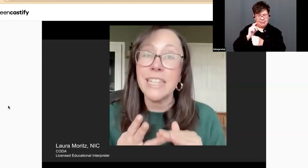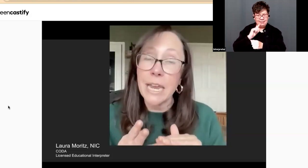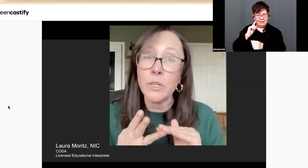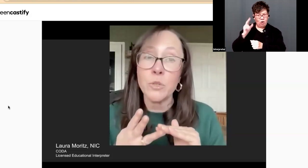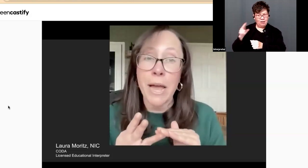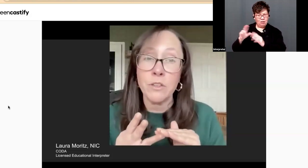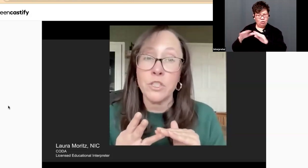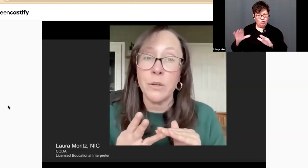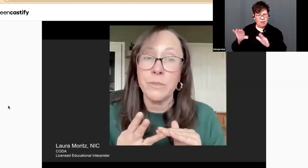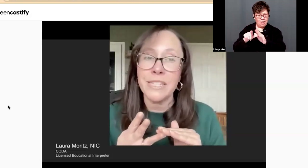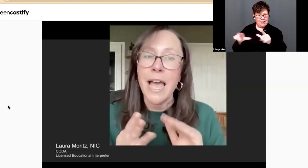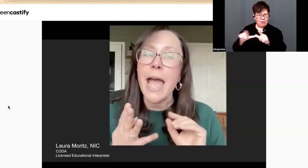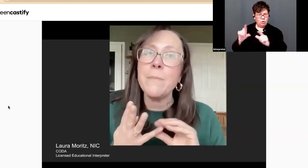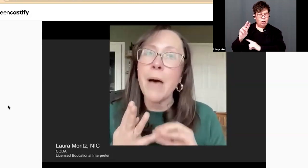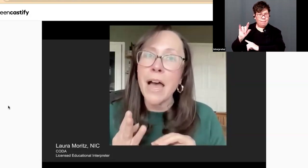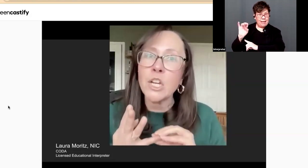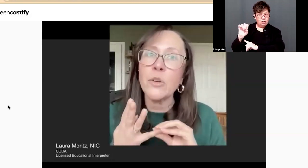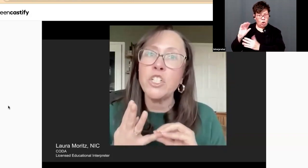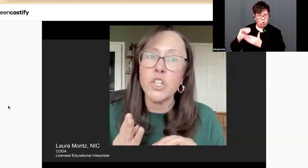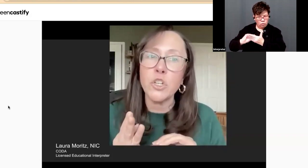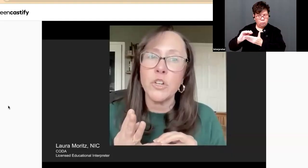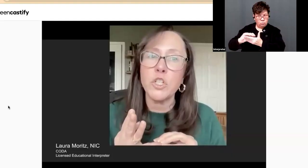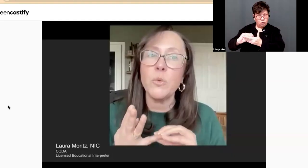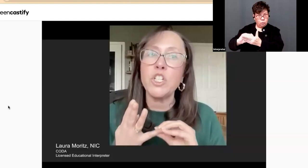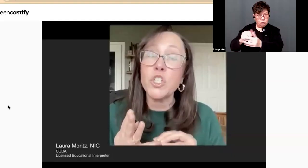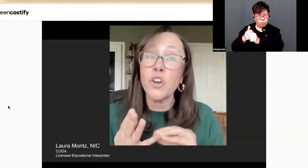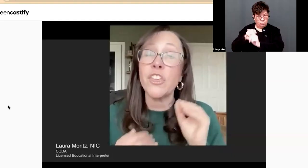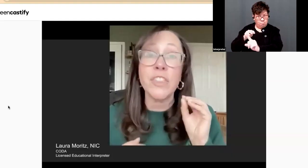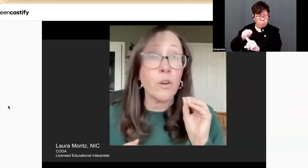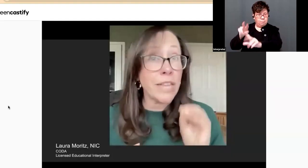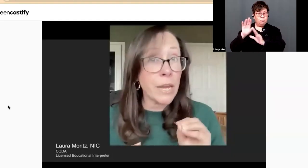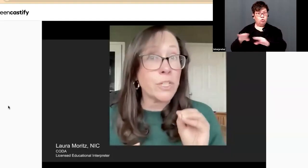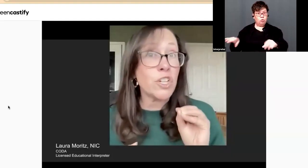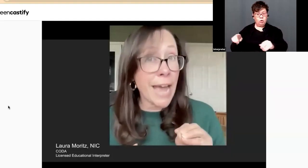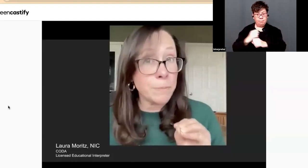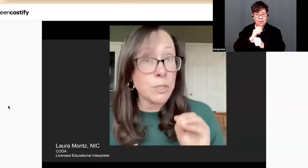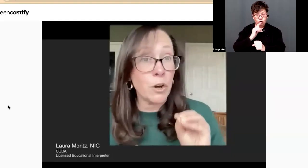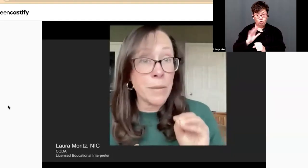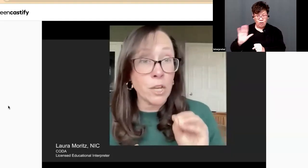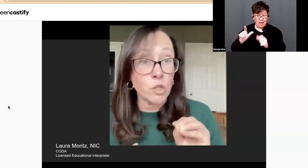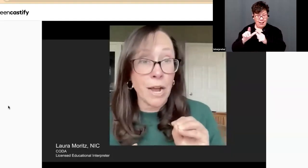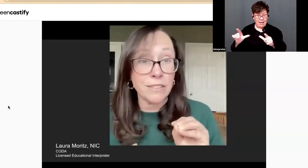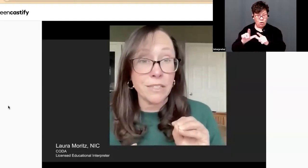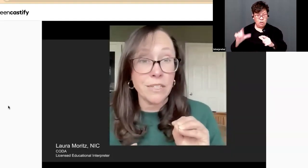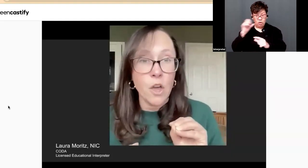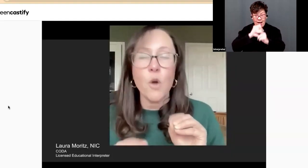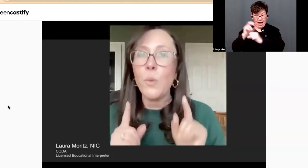language milestones, and monitoring children to ensure that their language gaps are being addressed,